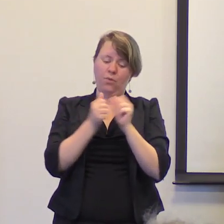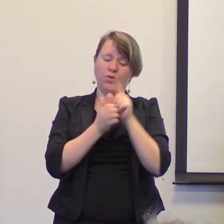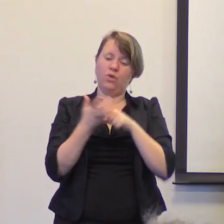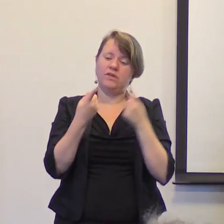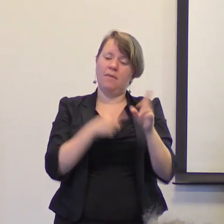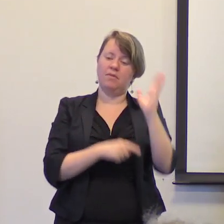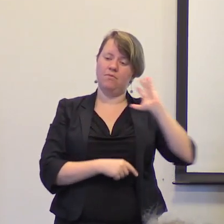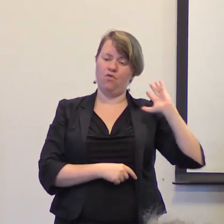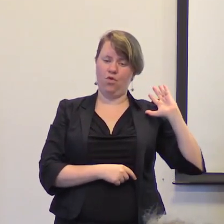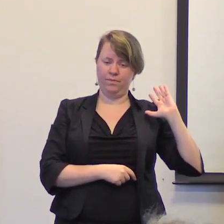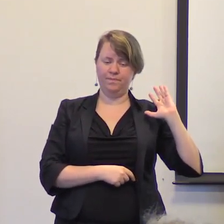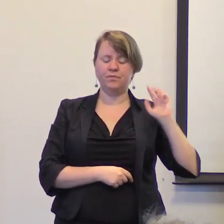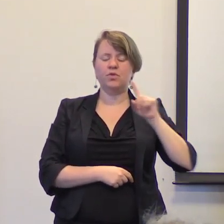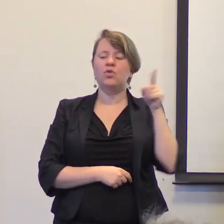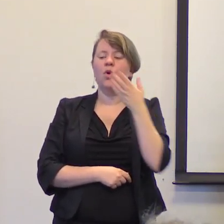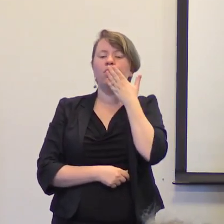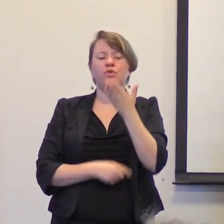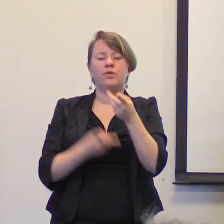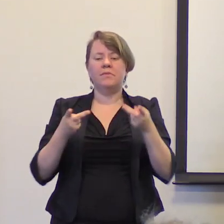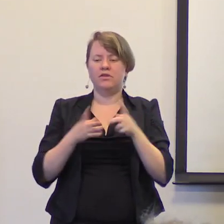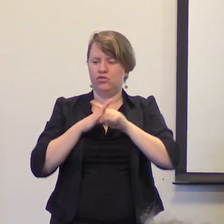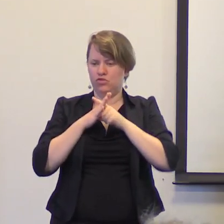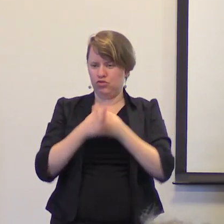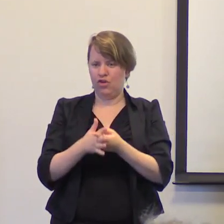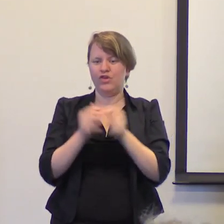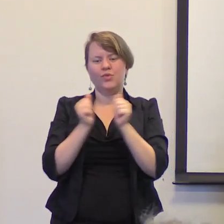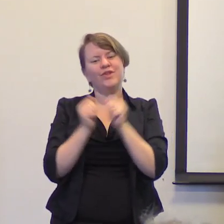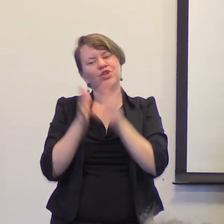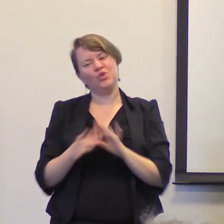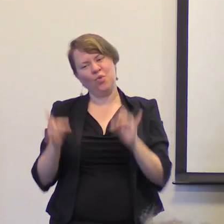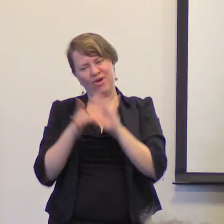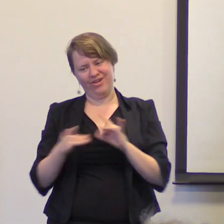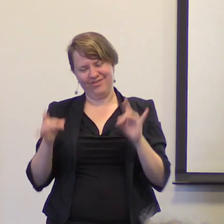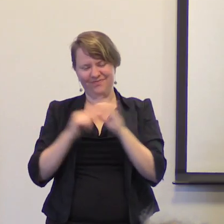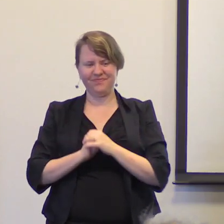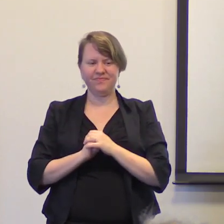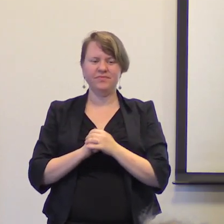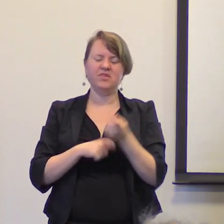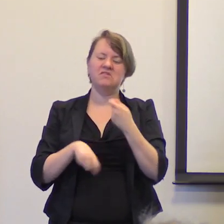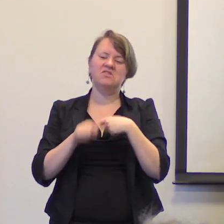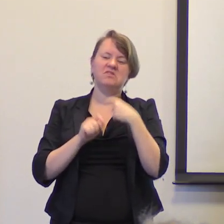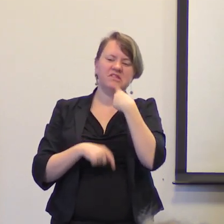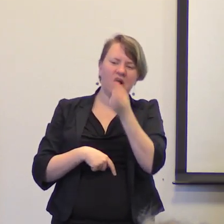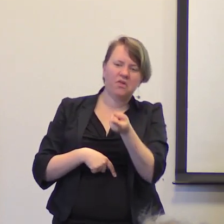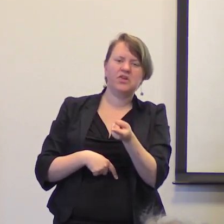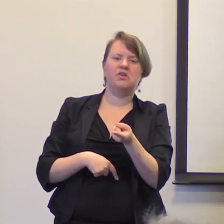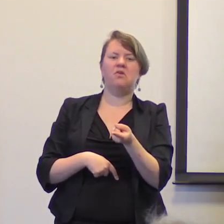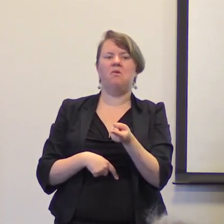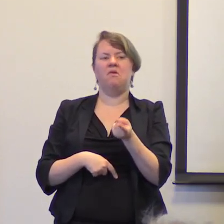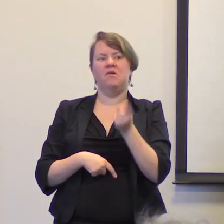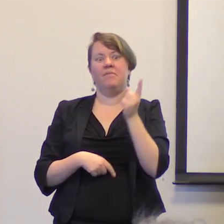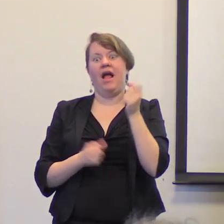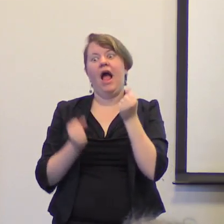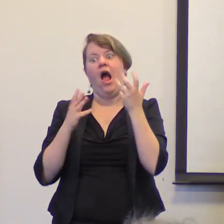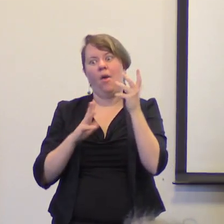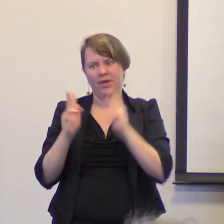So always a good place to start, since we were just discussing this, with a story. So instead of just telling you that thousands of people have been affected by these radical